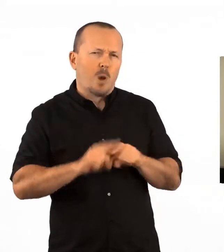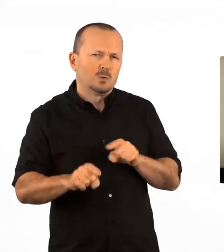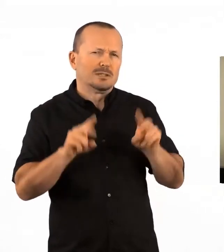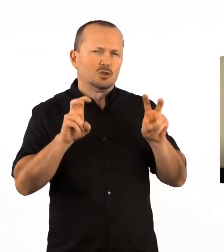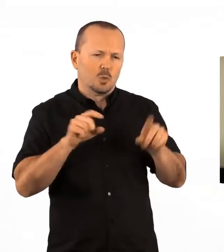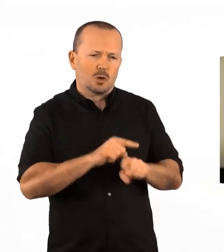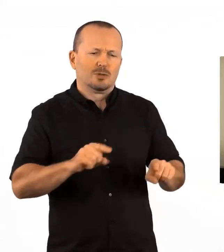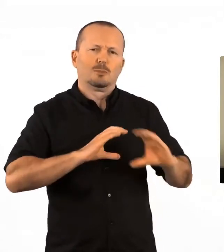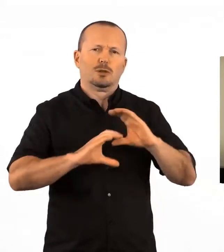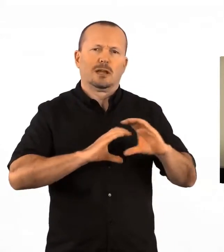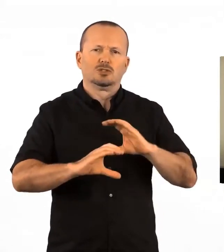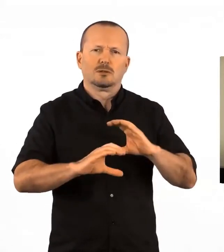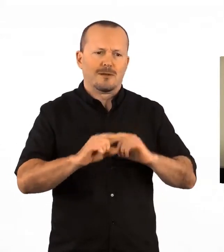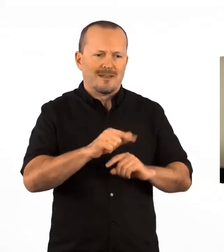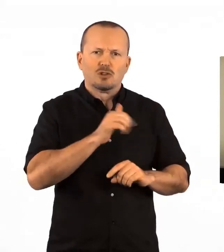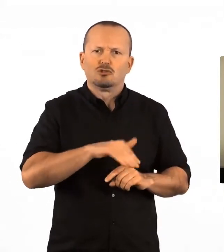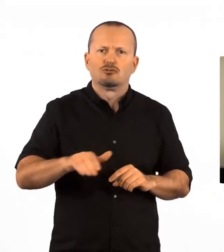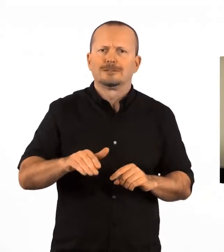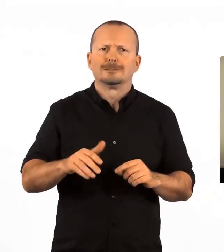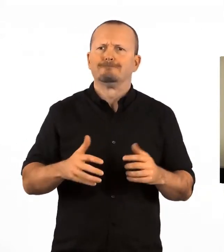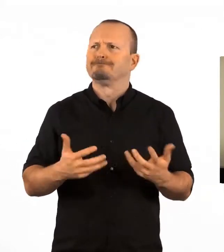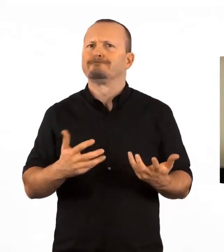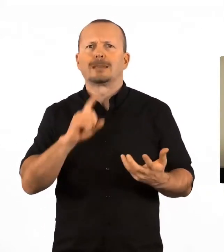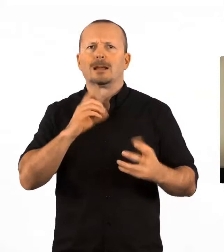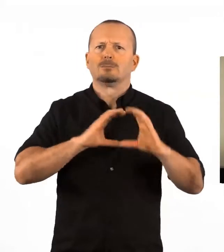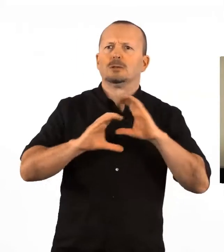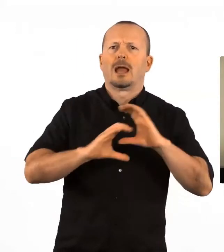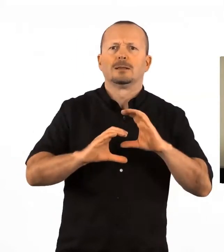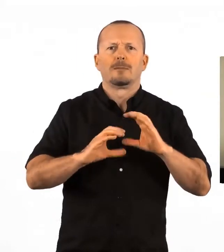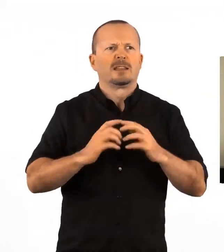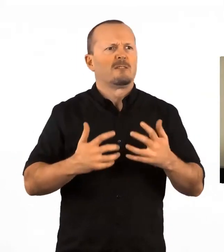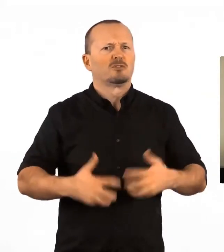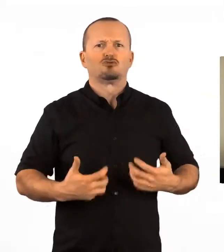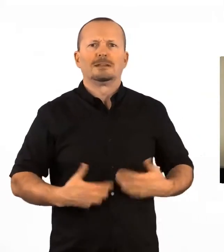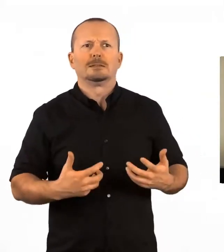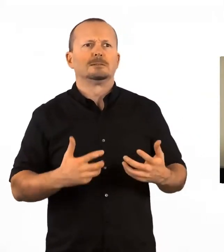skills, they get very frustrated, they get quite angry and quite disruptive and it’s